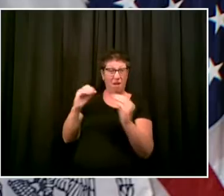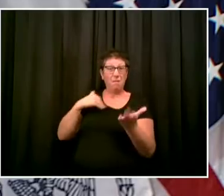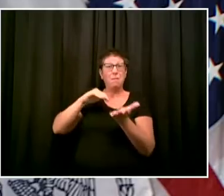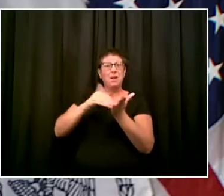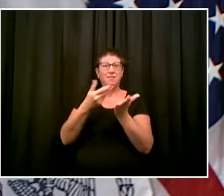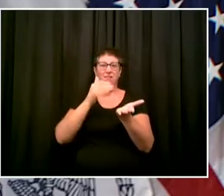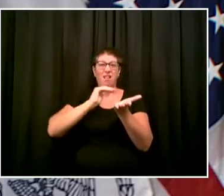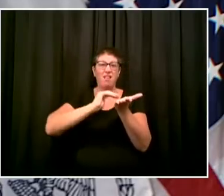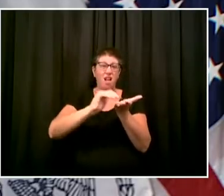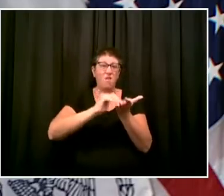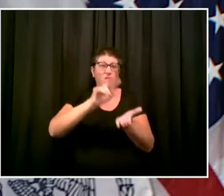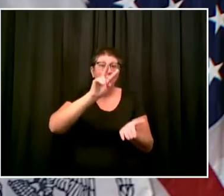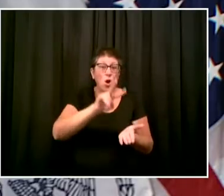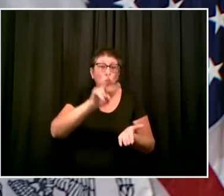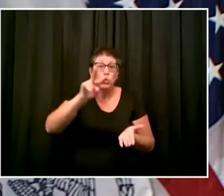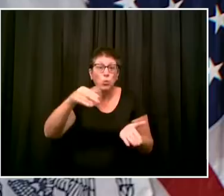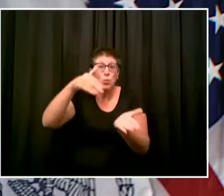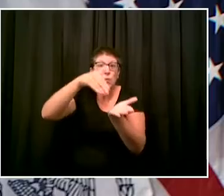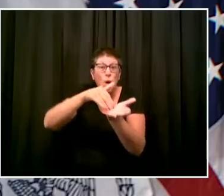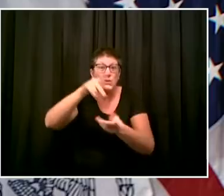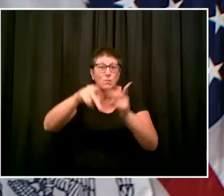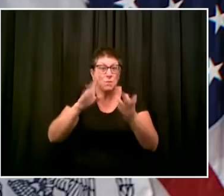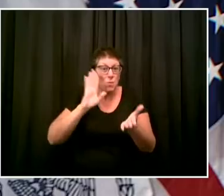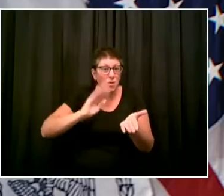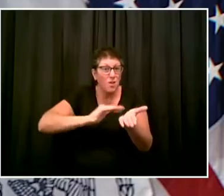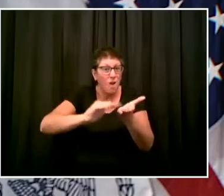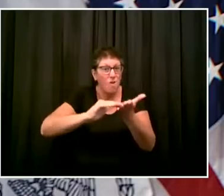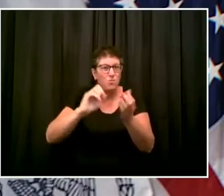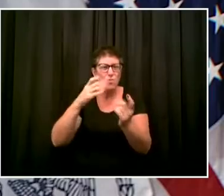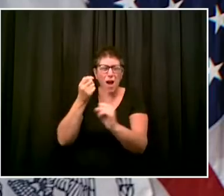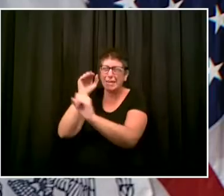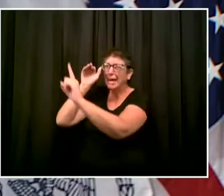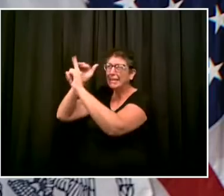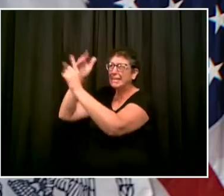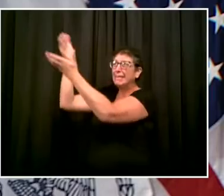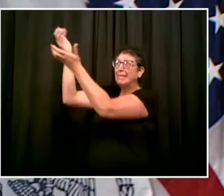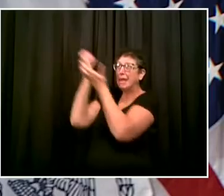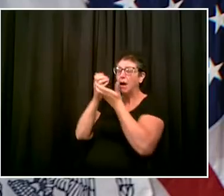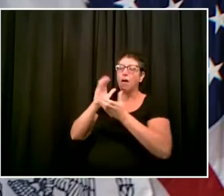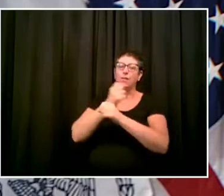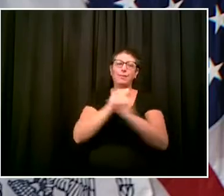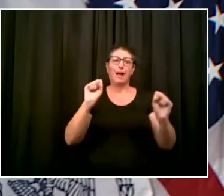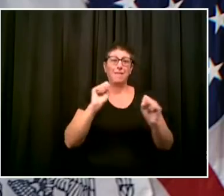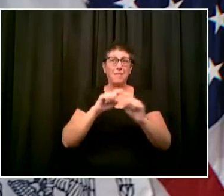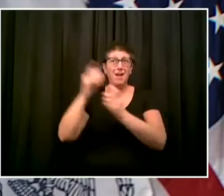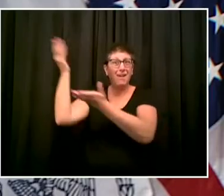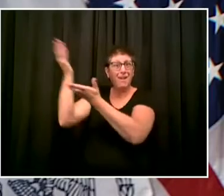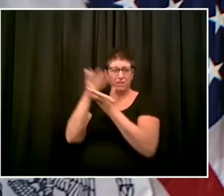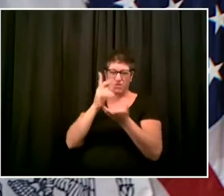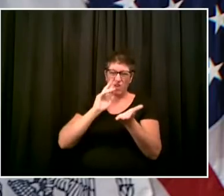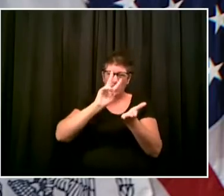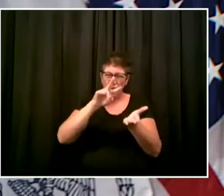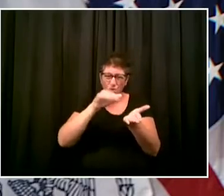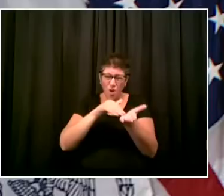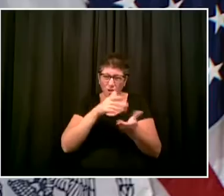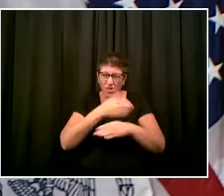LAYOFF FSOR CITY WORKERS, WHICH WOULD REALLY TAKE US IN THE WRO NGDIECRTION. IT WOULD BE